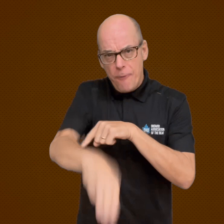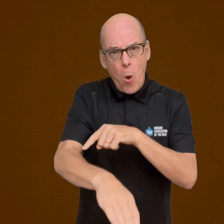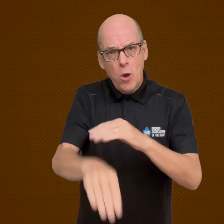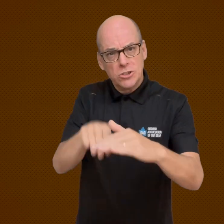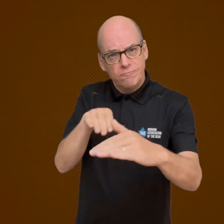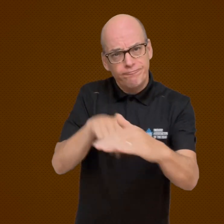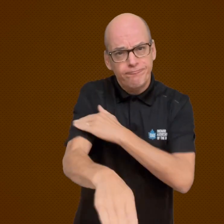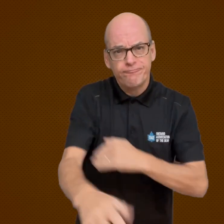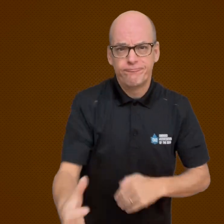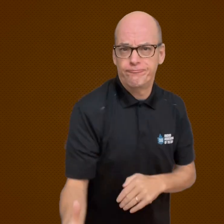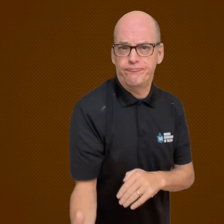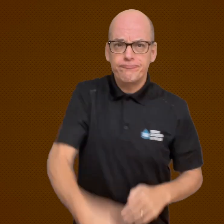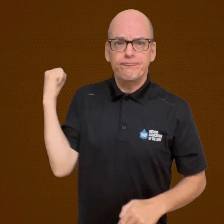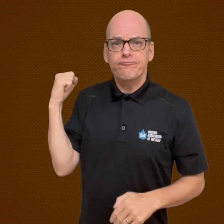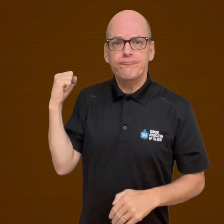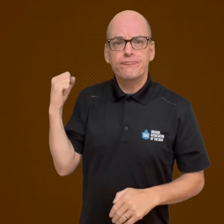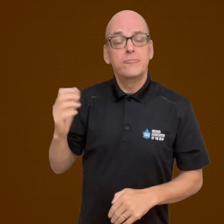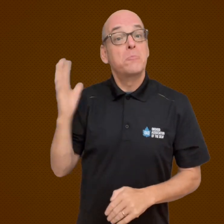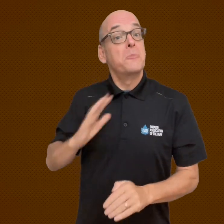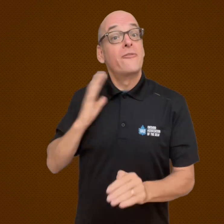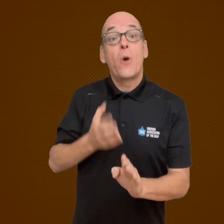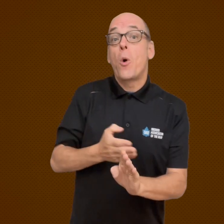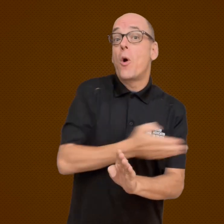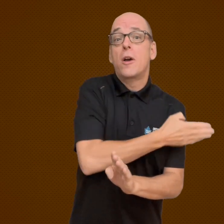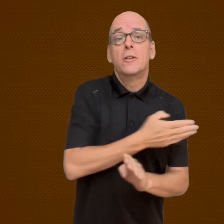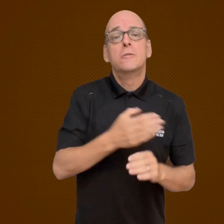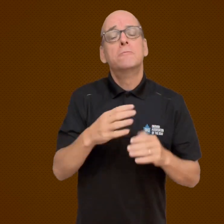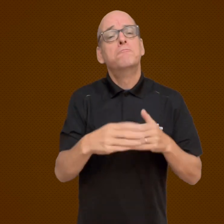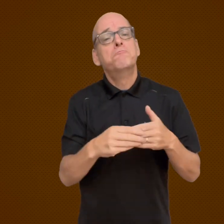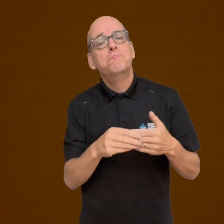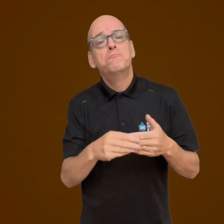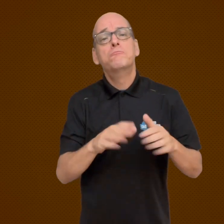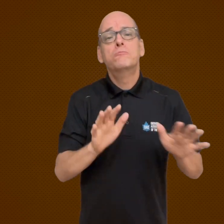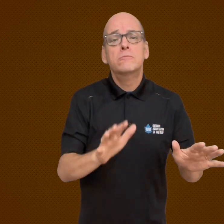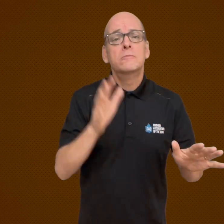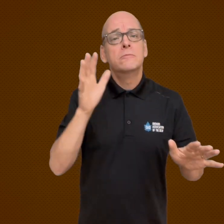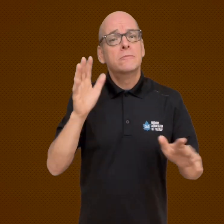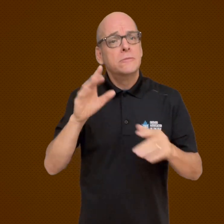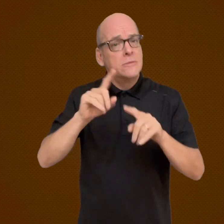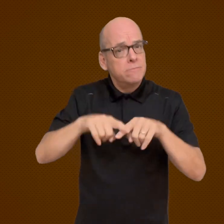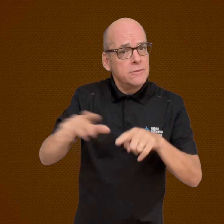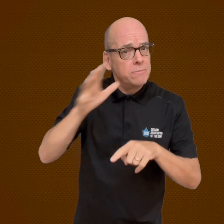all Indigenous children from their homes to be put into institutions, which was different as compared to during the earlier days when it was up to the